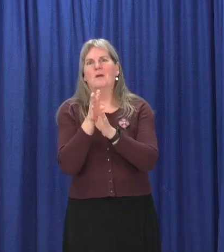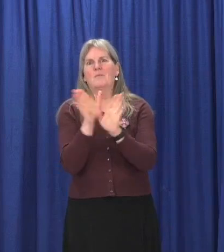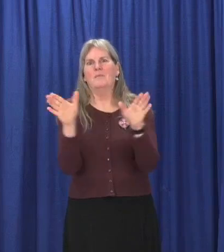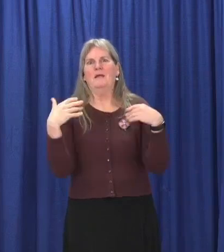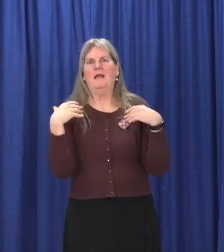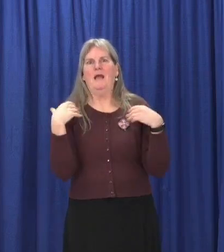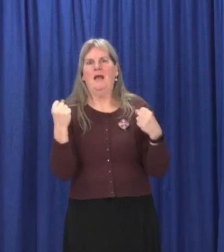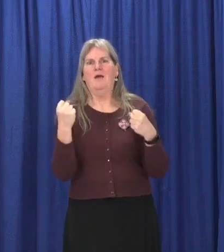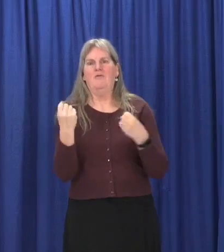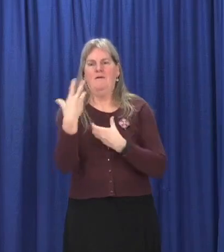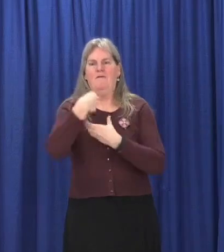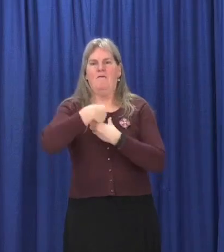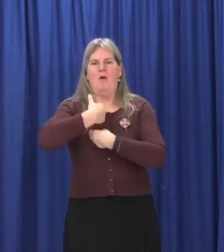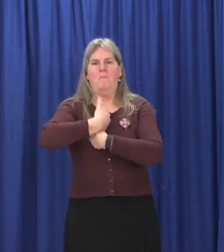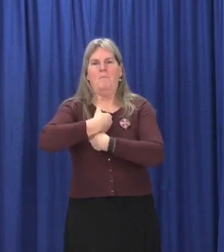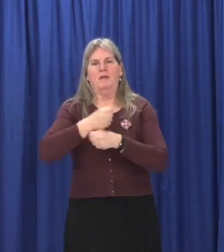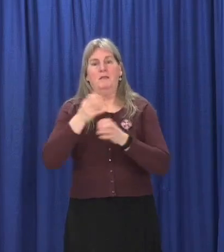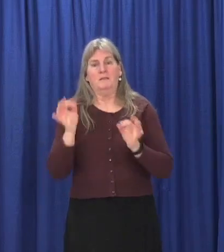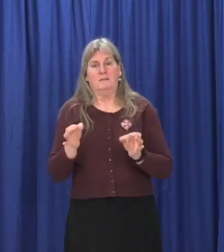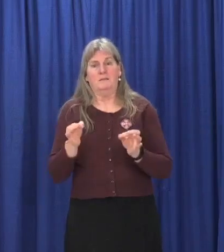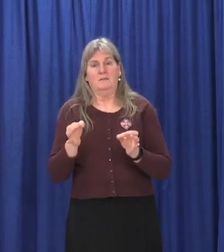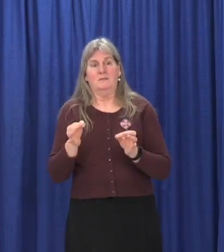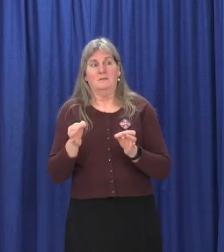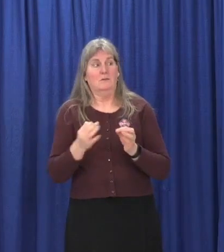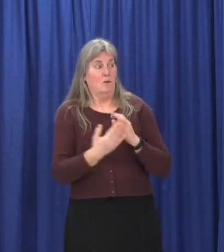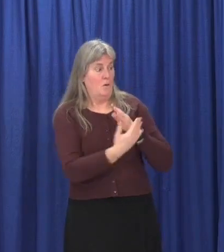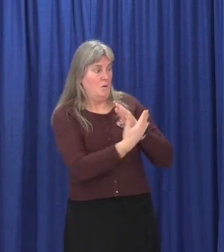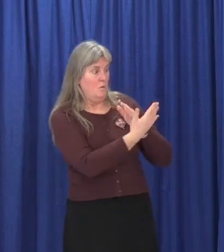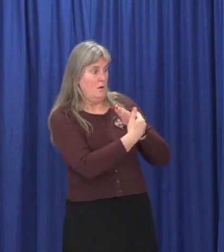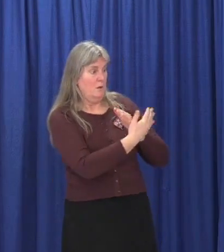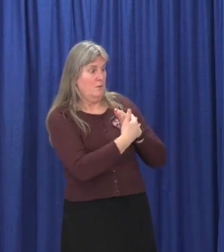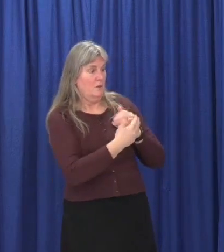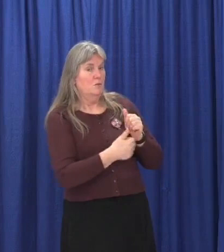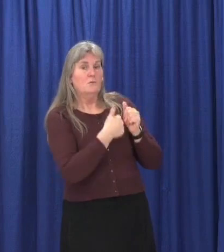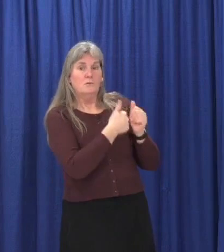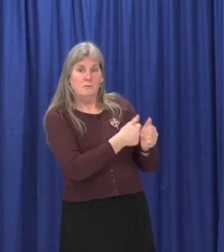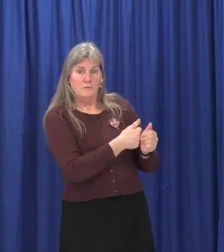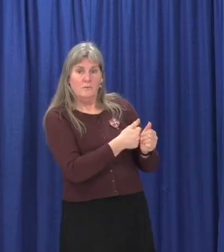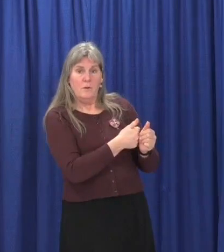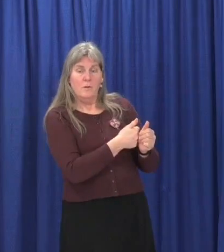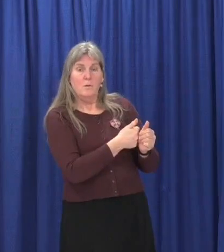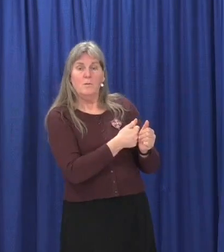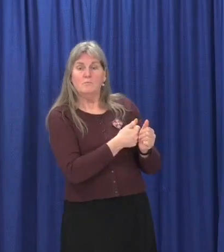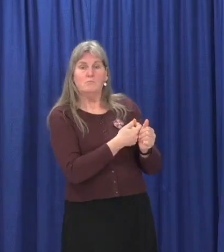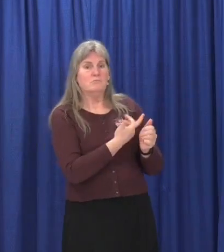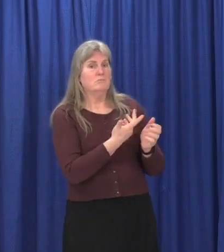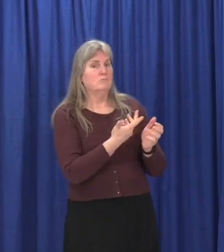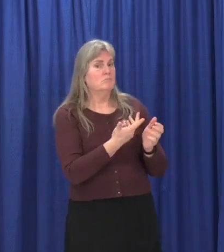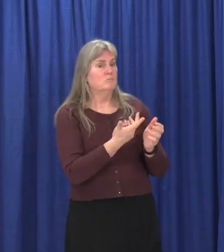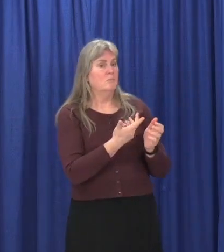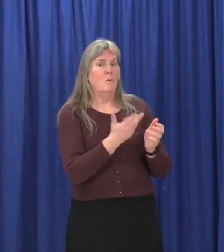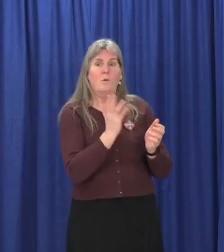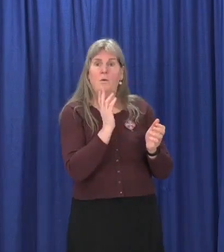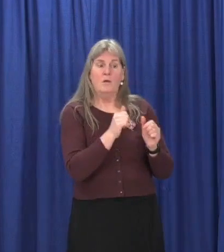And we will follow the recommendations and keep closely this conversation, it's something we talk about